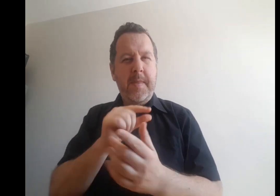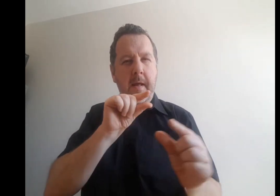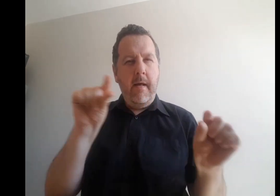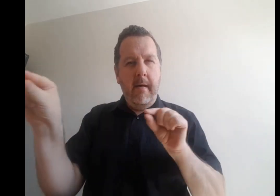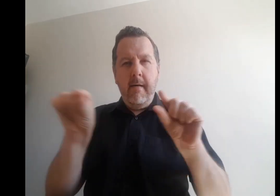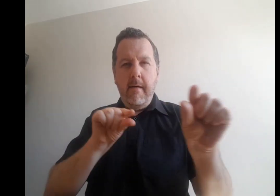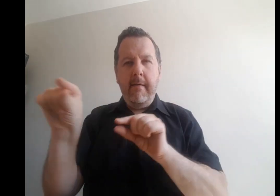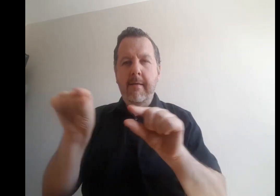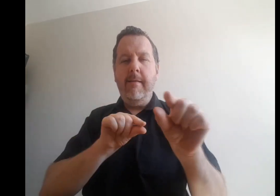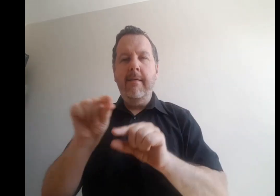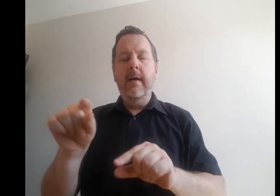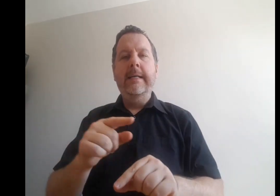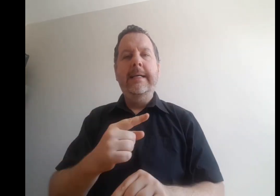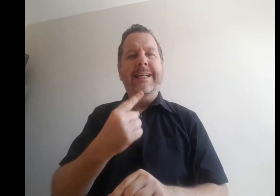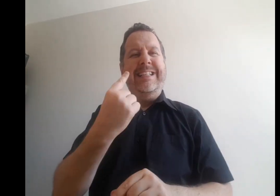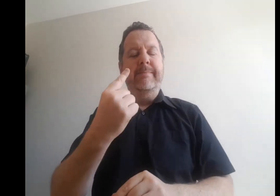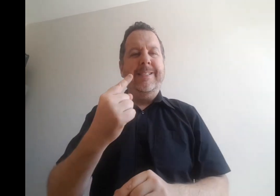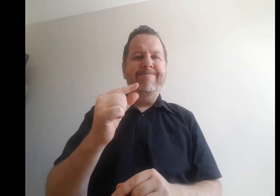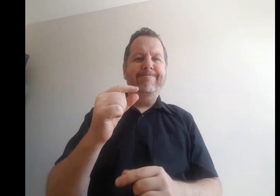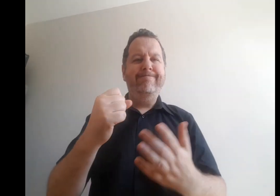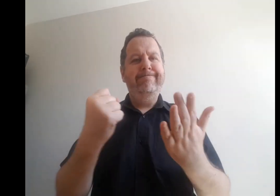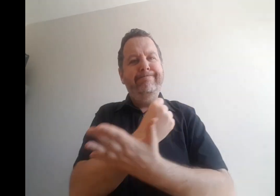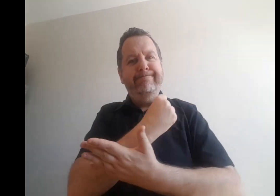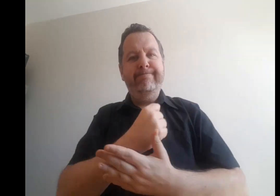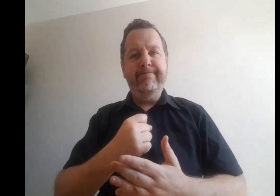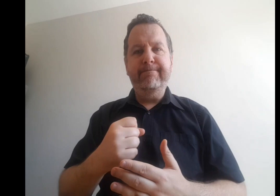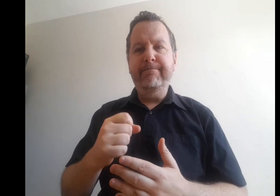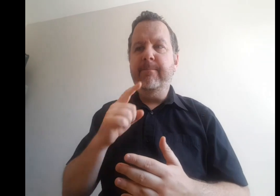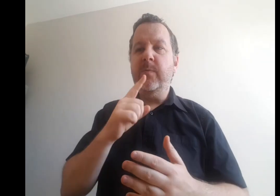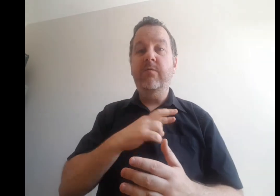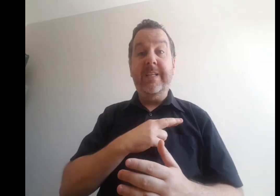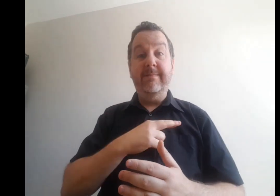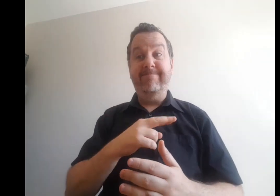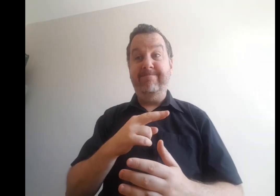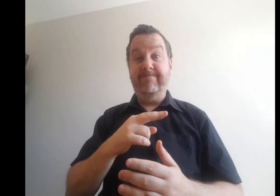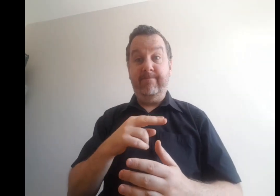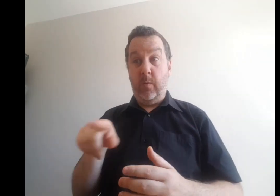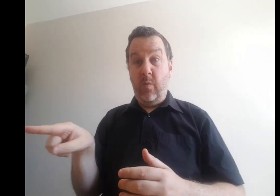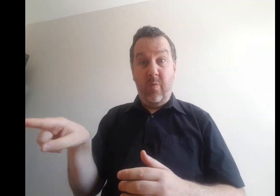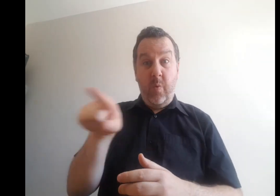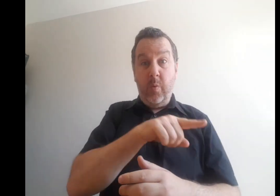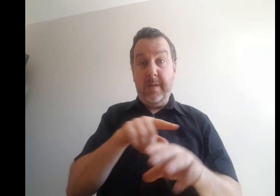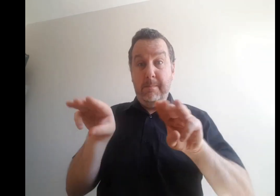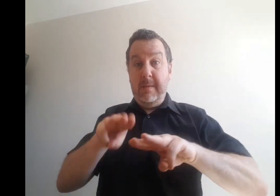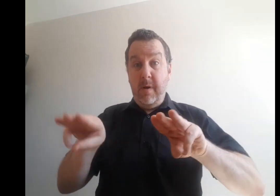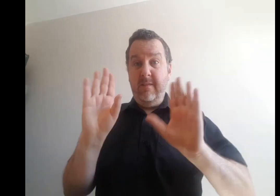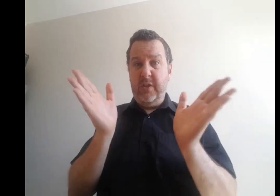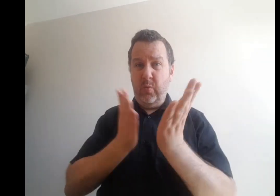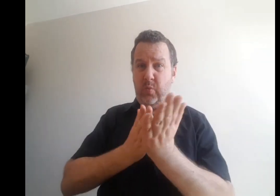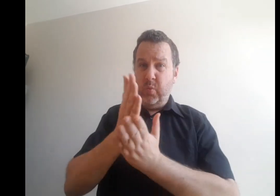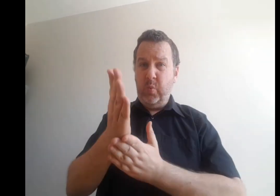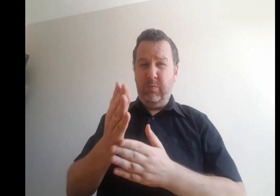It's unfortunate that these are all people who've been through what are very traumatic experiences